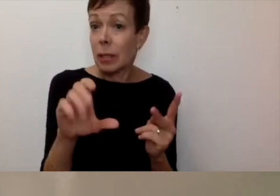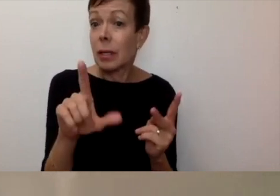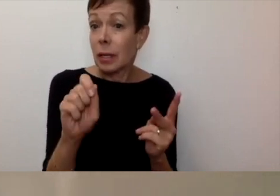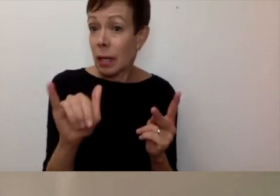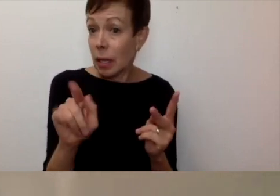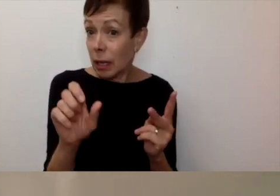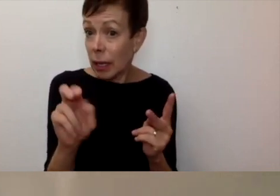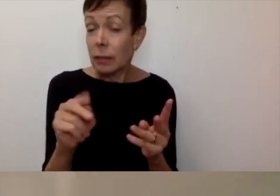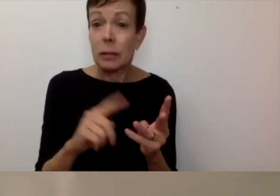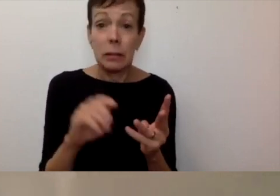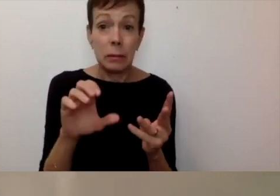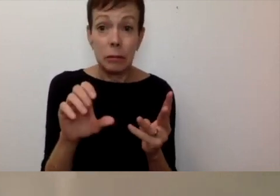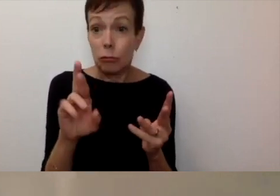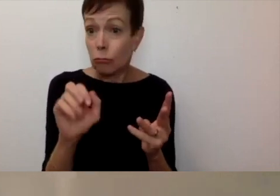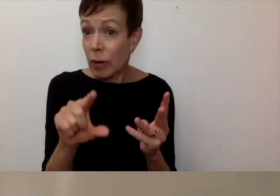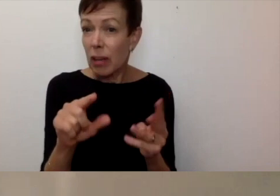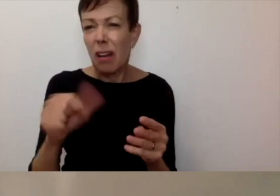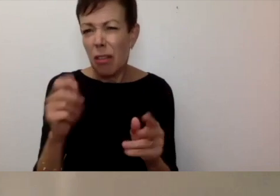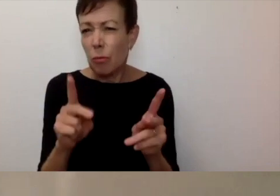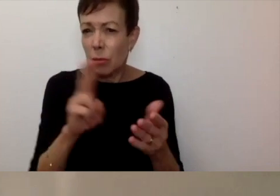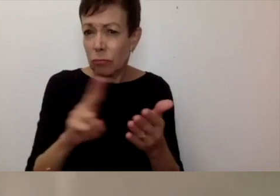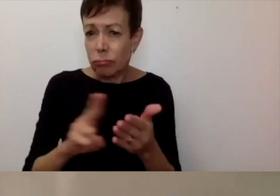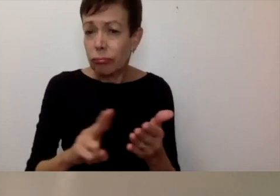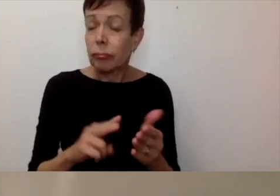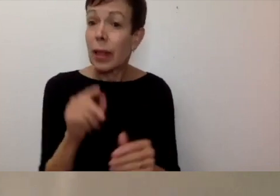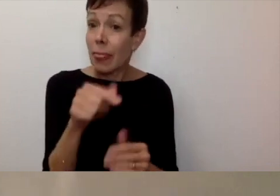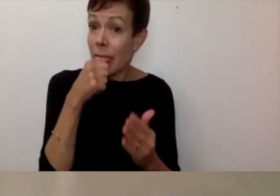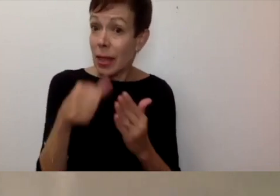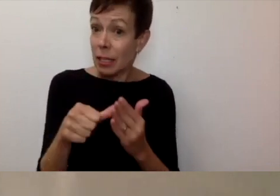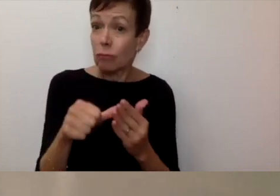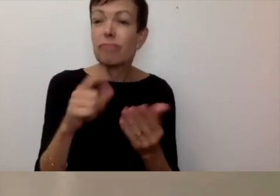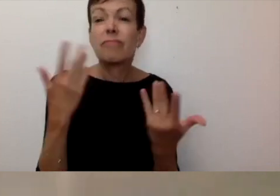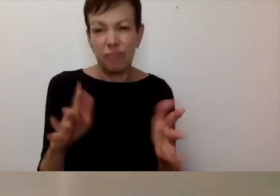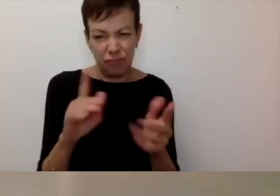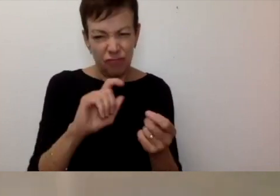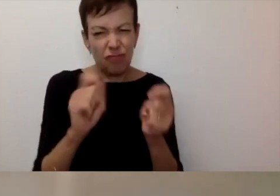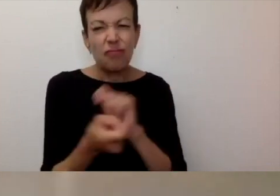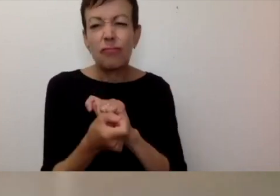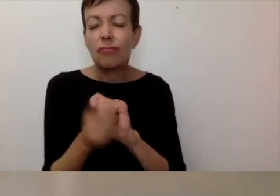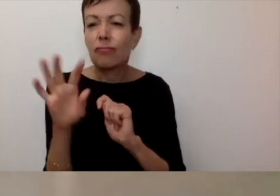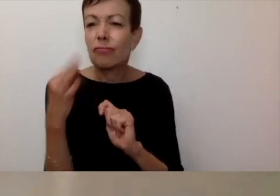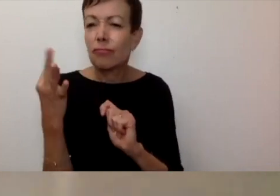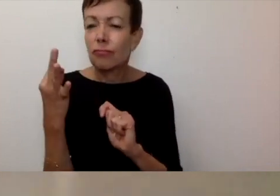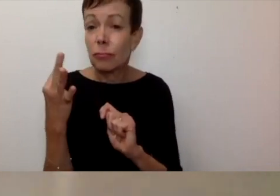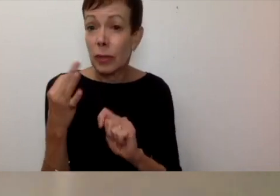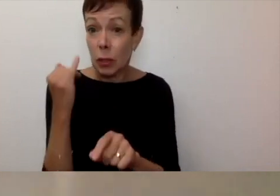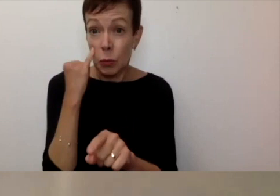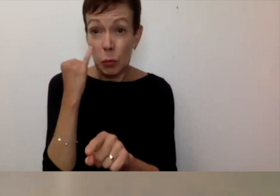uh has been translated in french so if you know of people or organizations who still haven't endorsed that letter